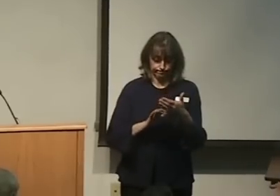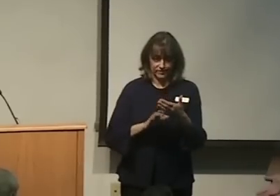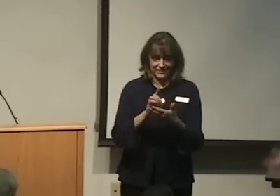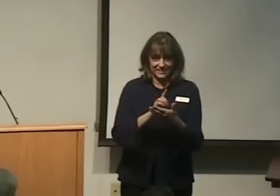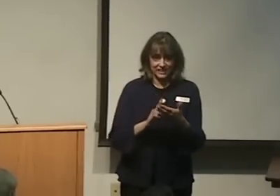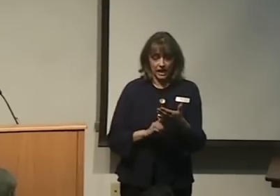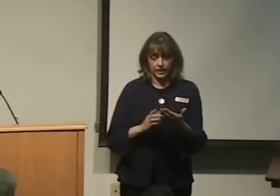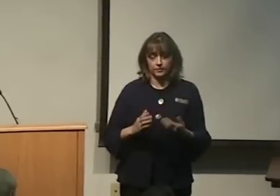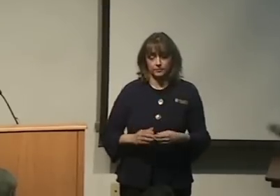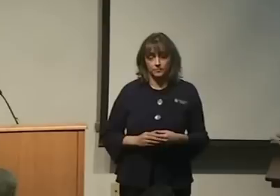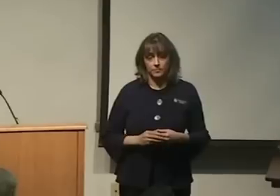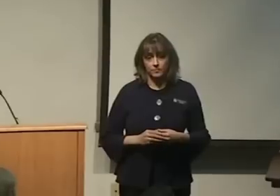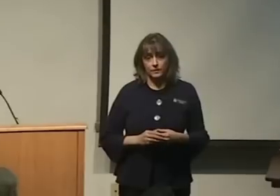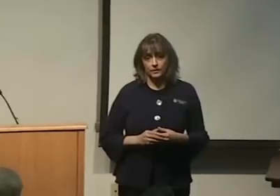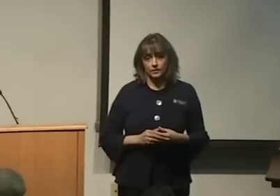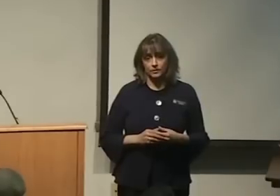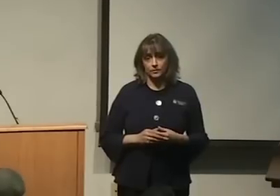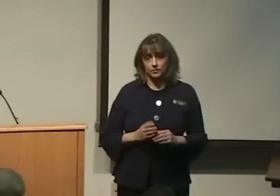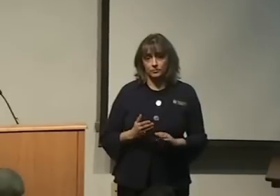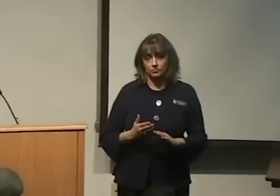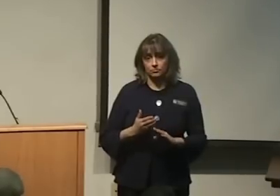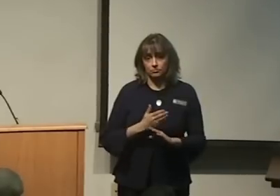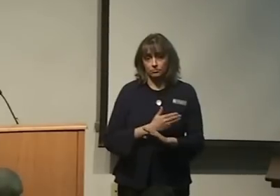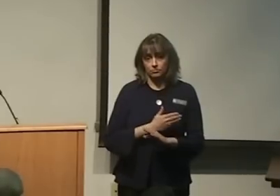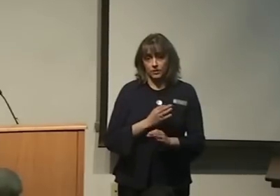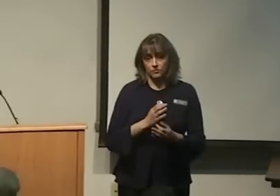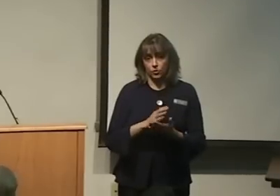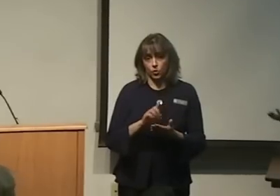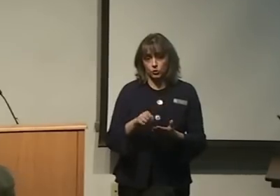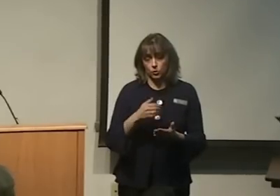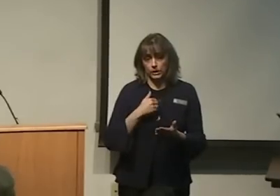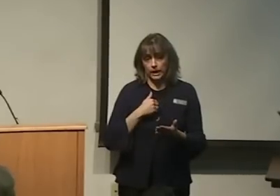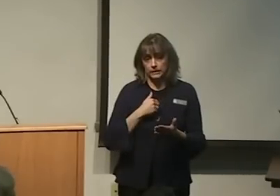You might as well just provide a list of links, right? That would be a really bad mook.